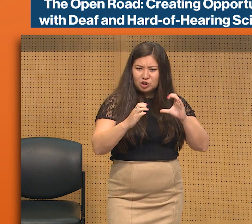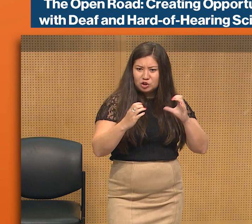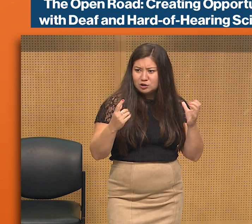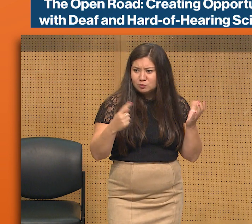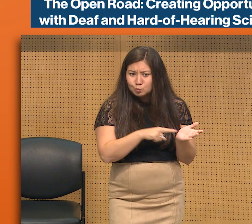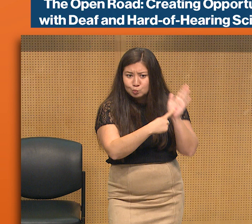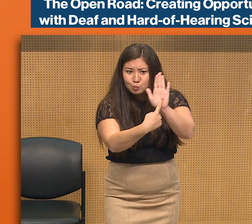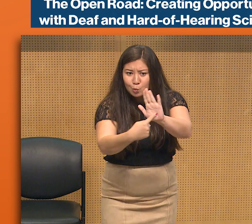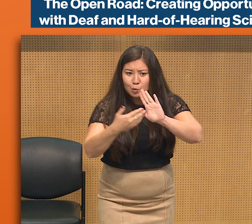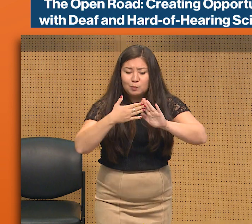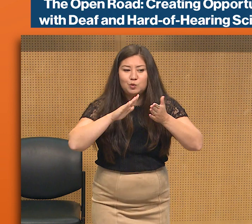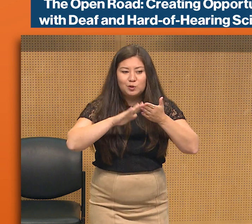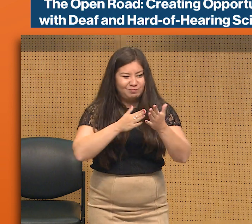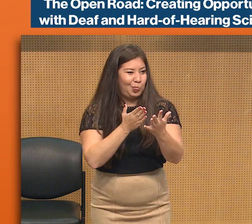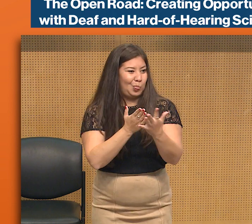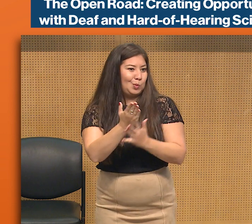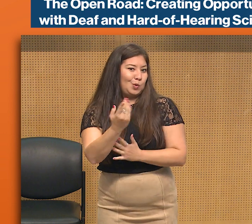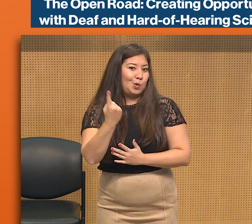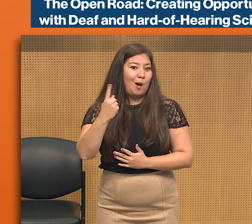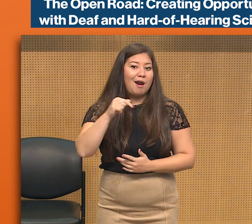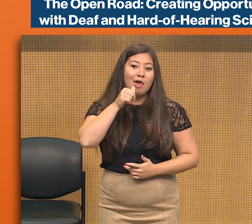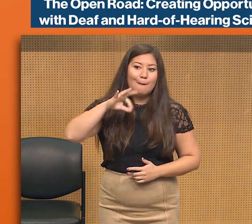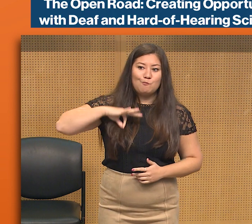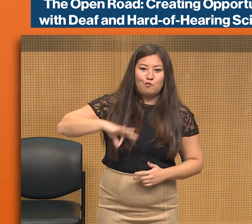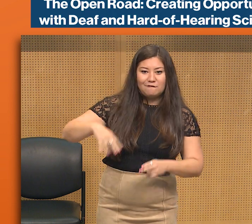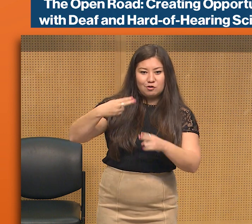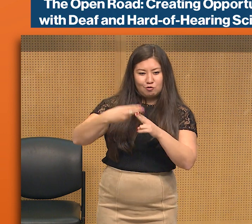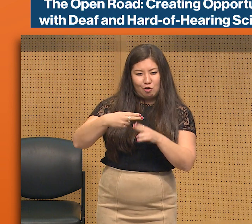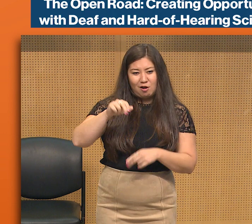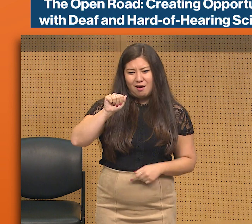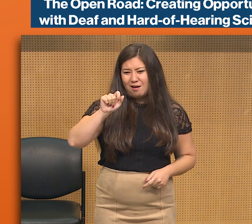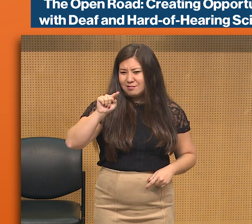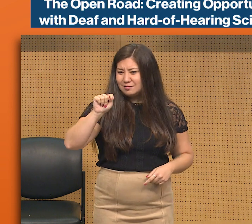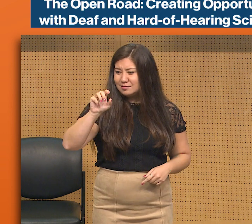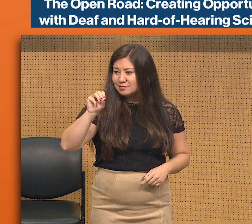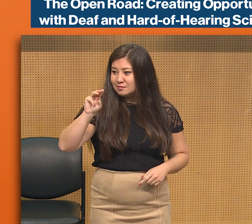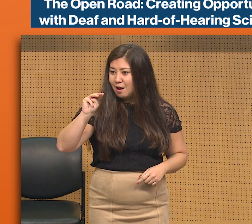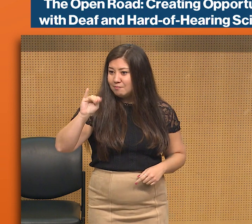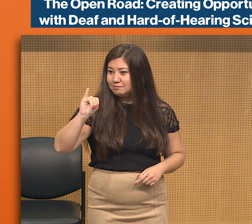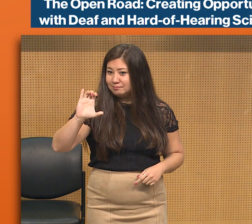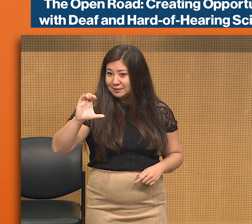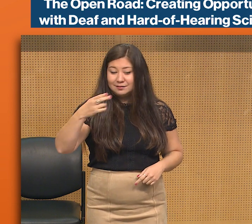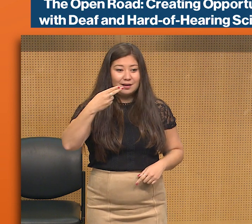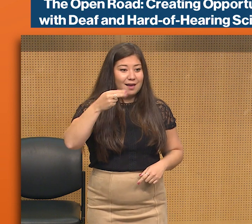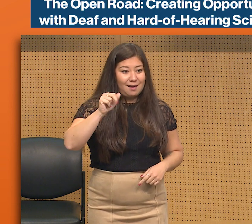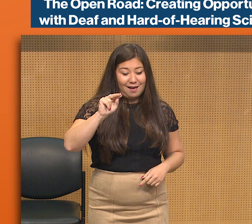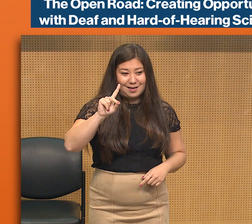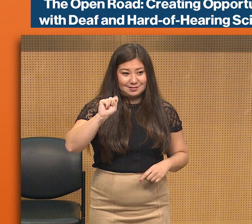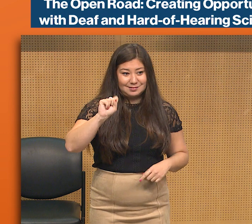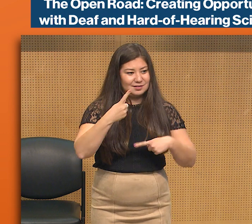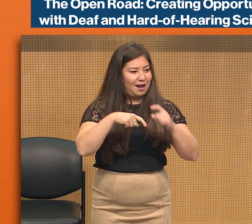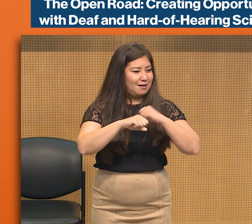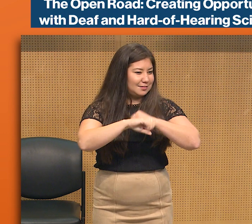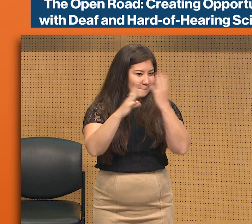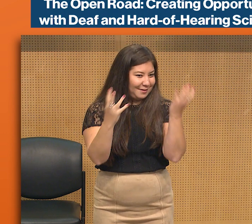How I use science communication through my nonprofit organization